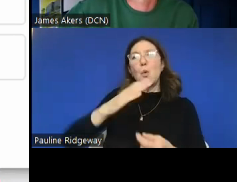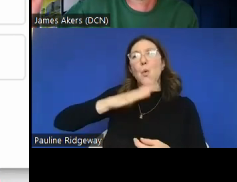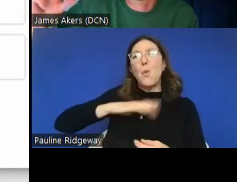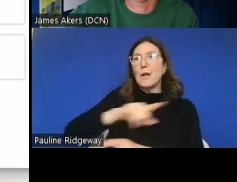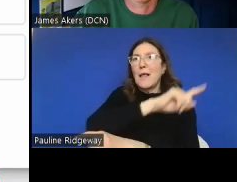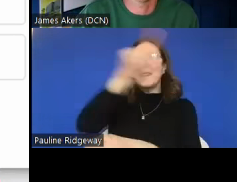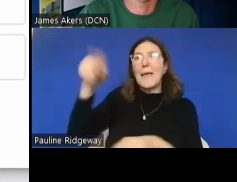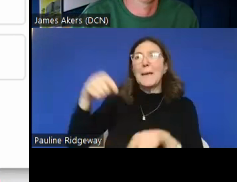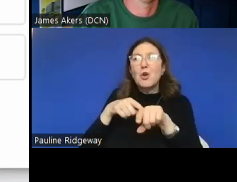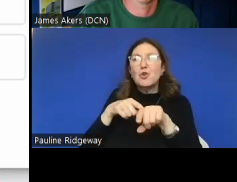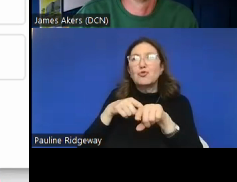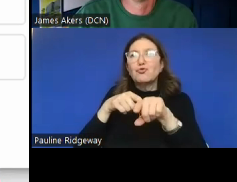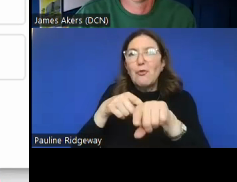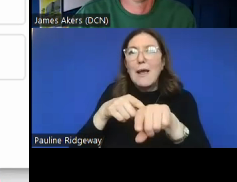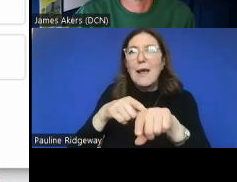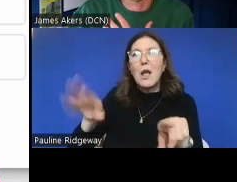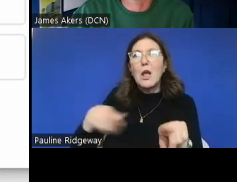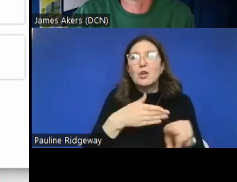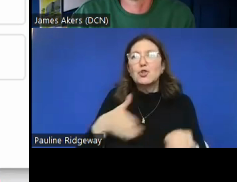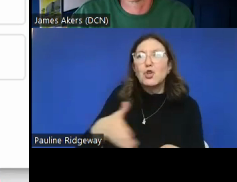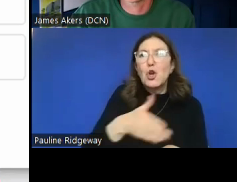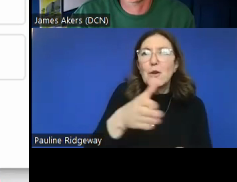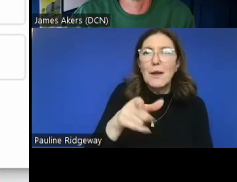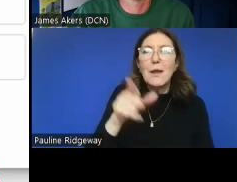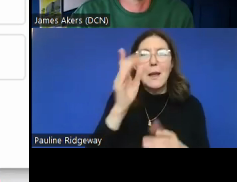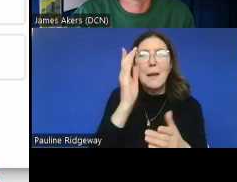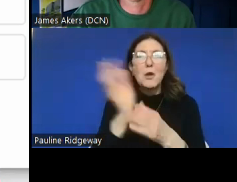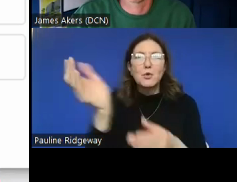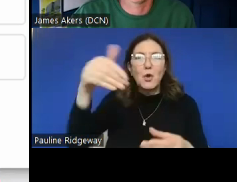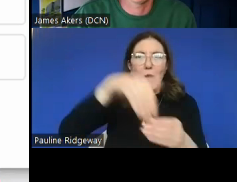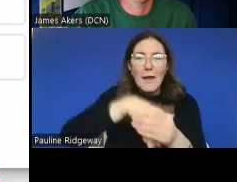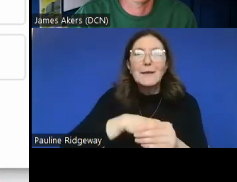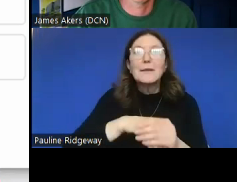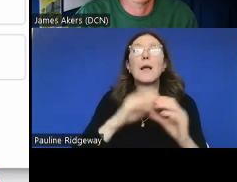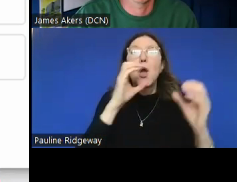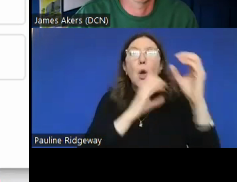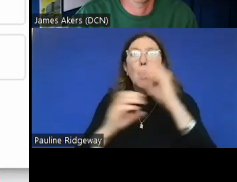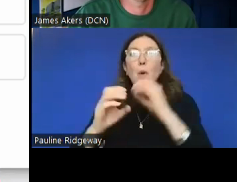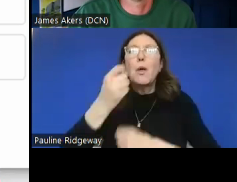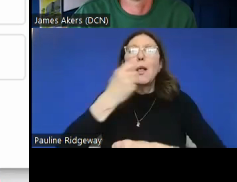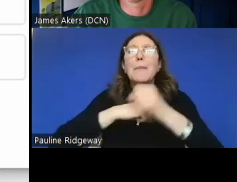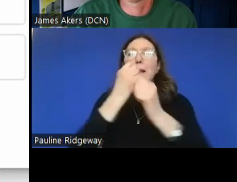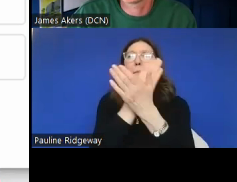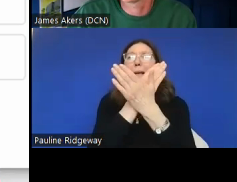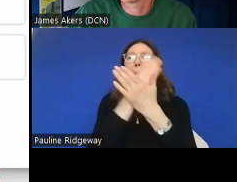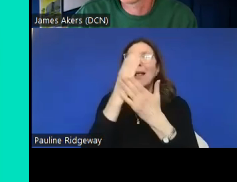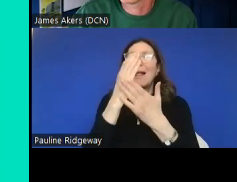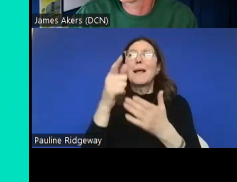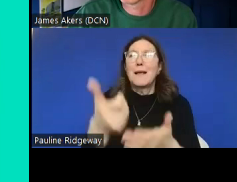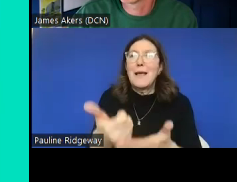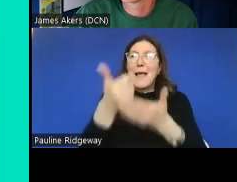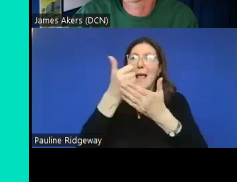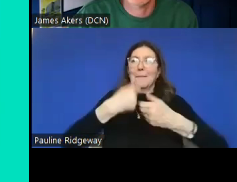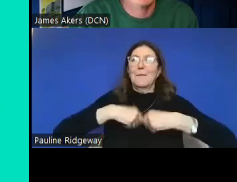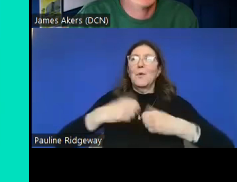just make sure that they're in there as well. It just helps Google understand, and it will just improve your data that you have as well.